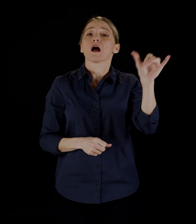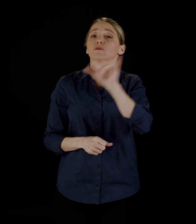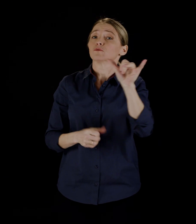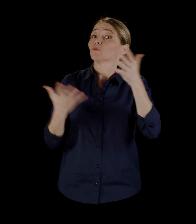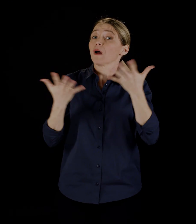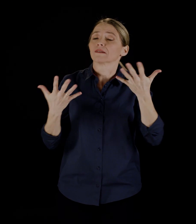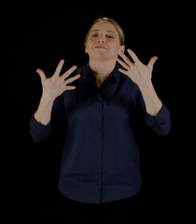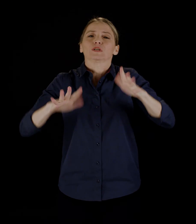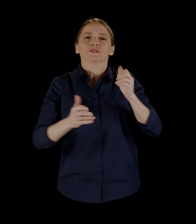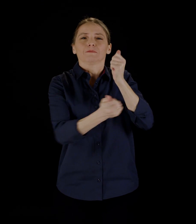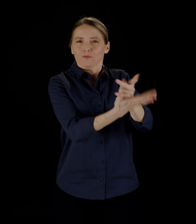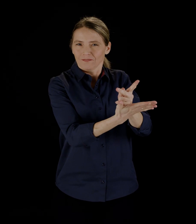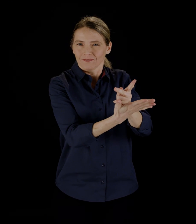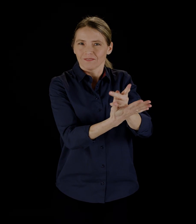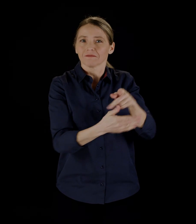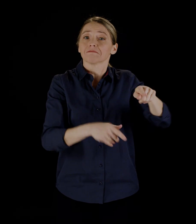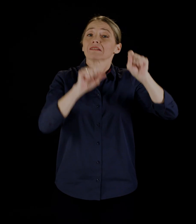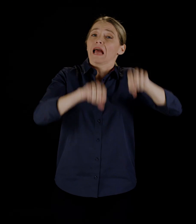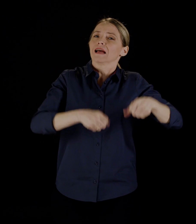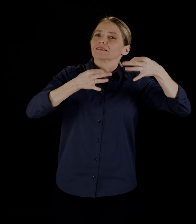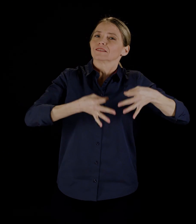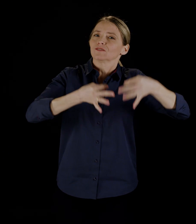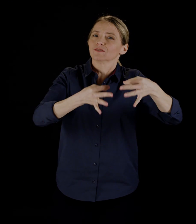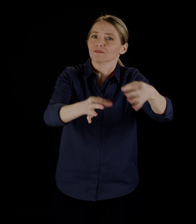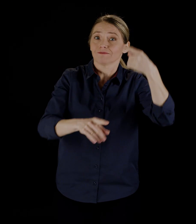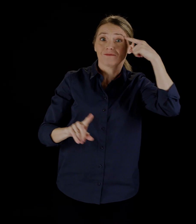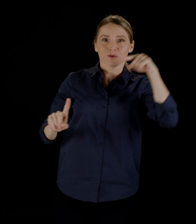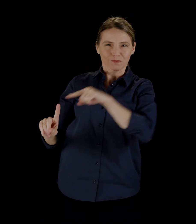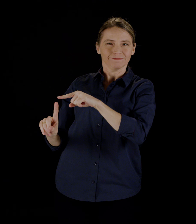authorized to make decisions on behalf of the account holder.